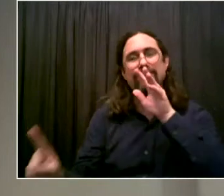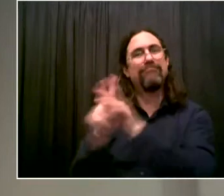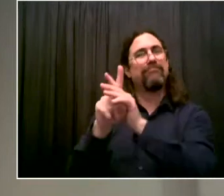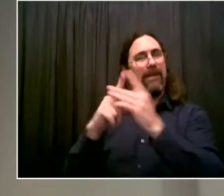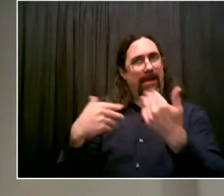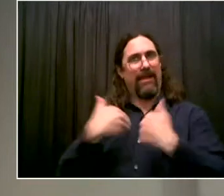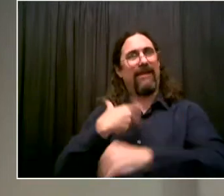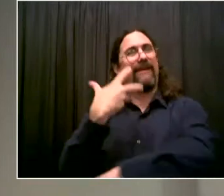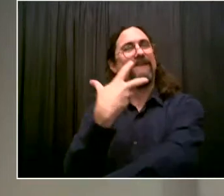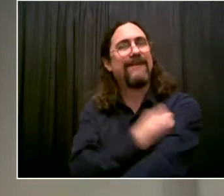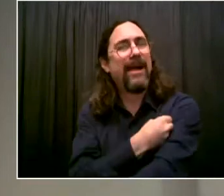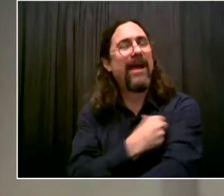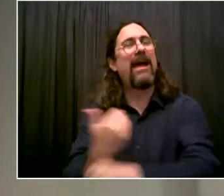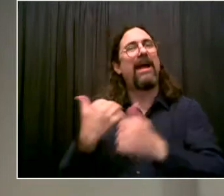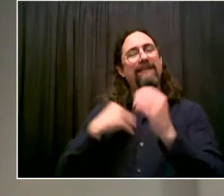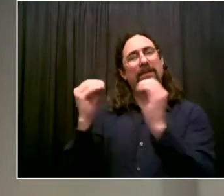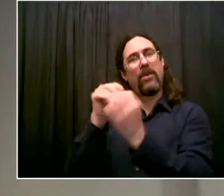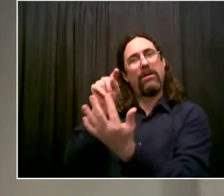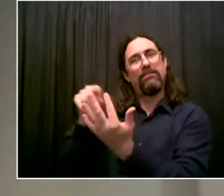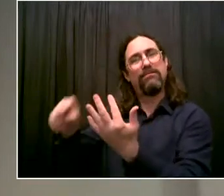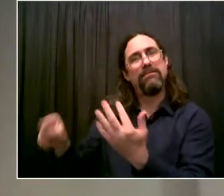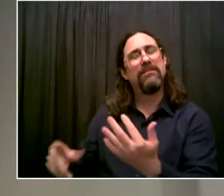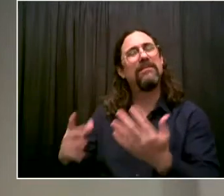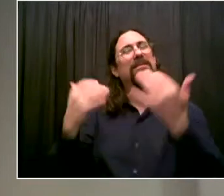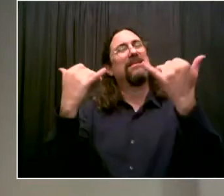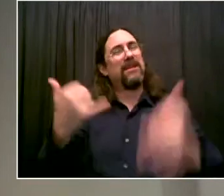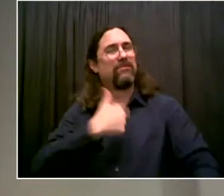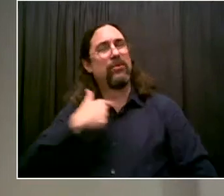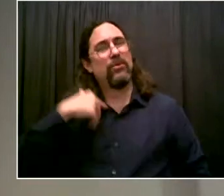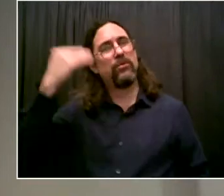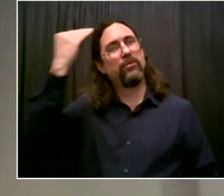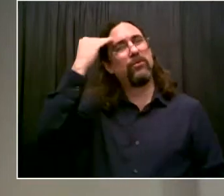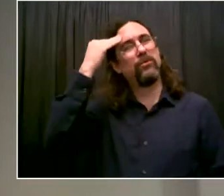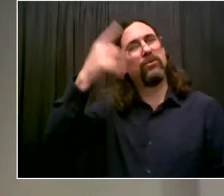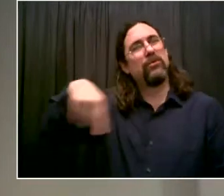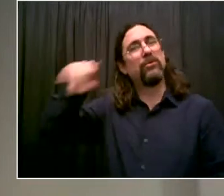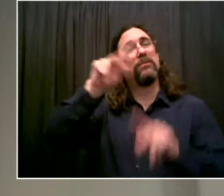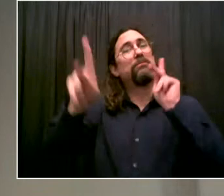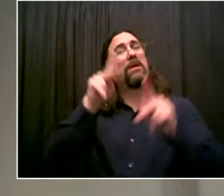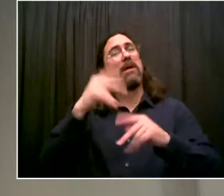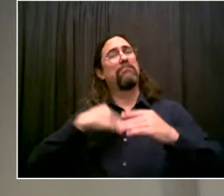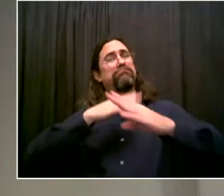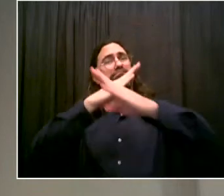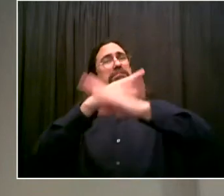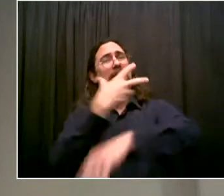INCREDIBLY POWERFUL TOOL, VACCINATION. THOSE PEOPLE WHO ARE FULLY VACCINATED DON'T NEED TO